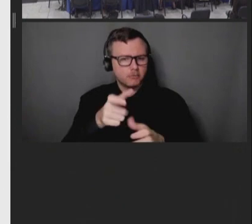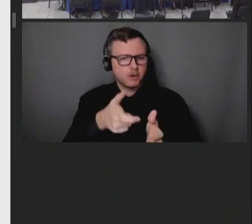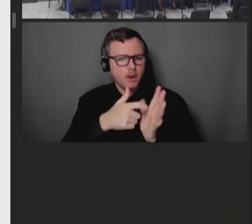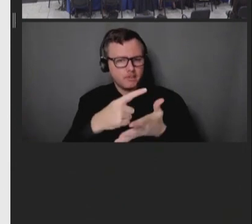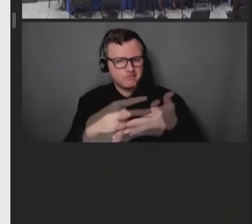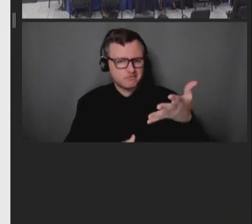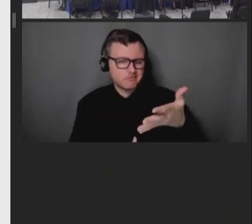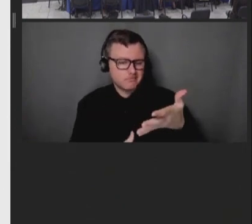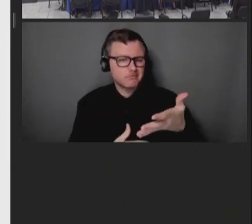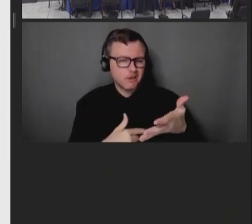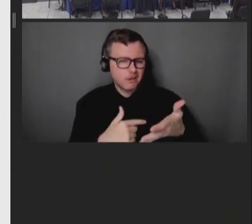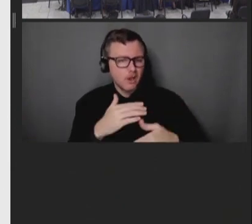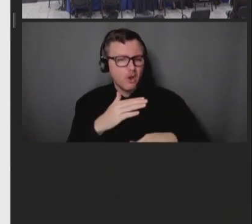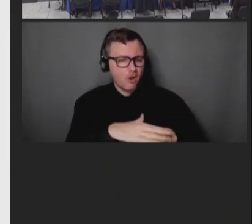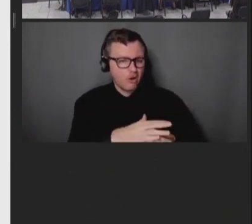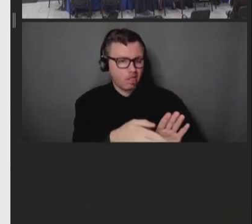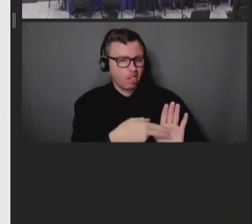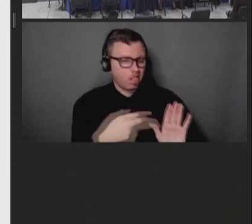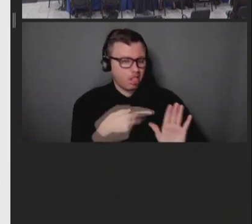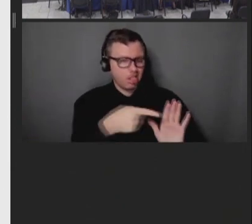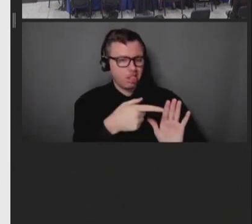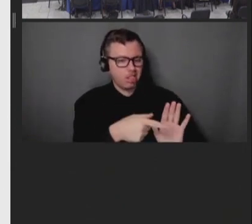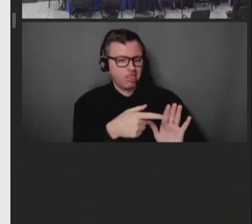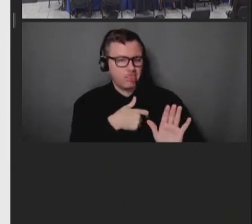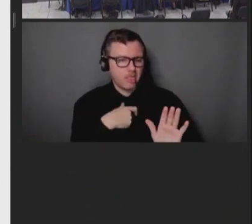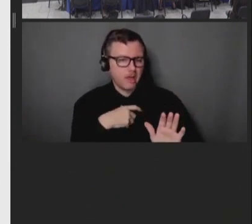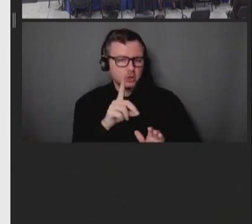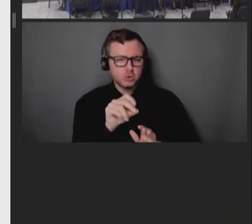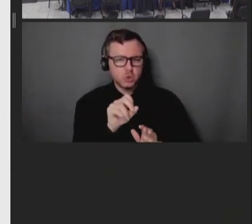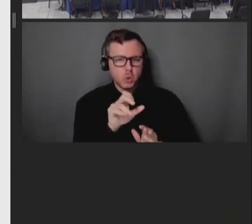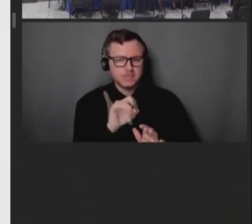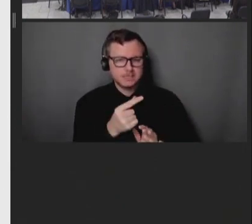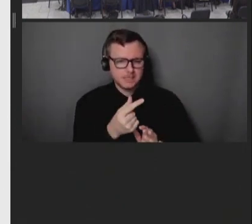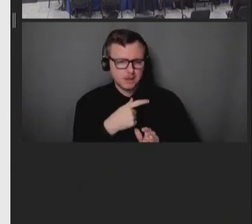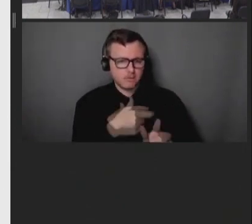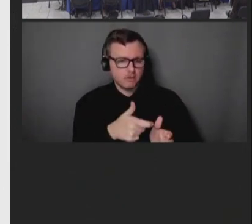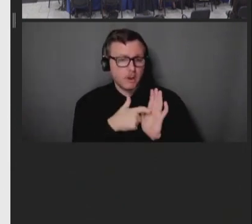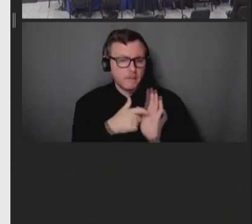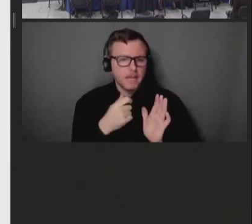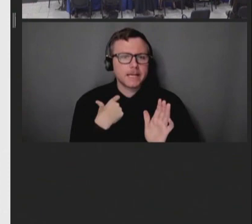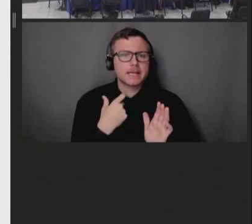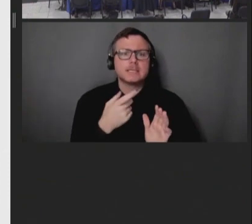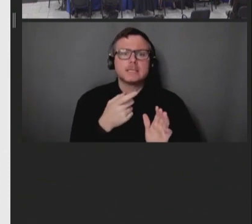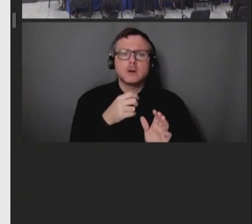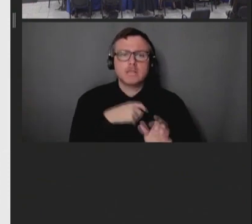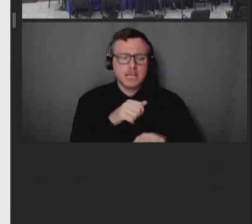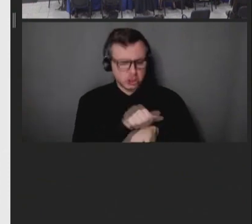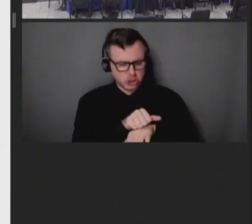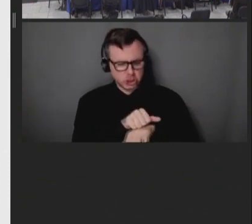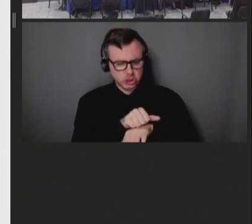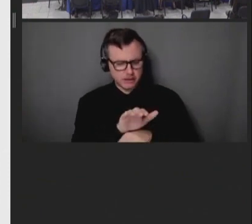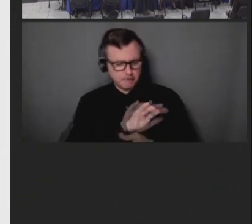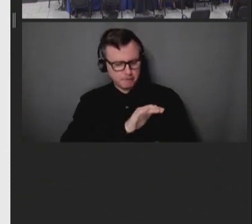initially on vaccination dosing requirements, like what was actually being shipped at a given moment,